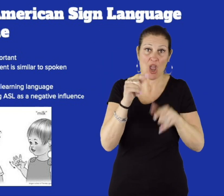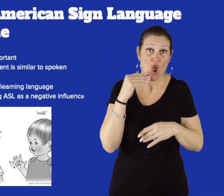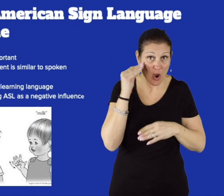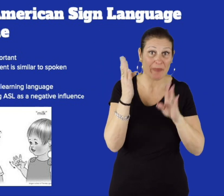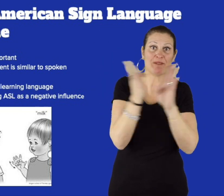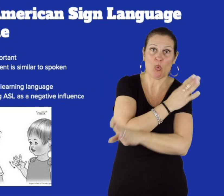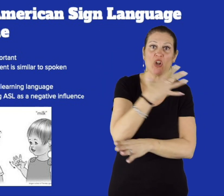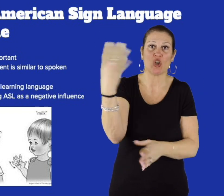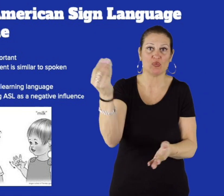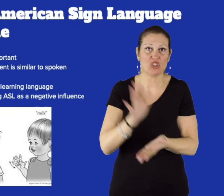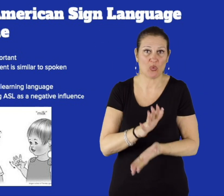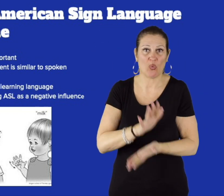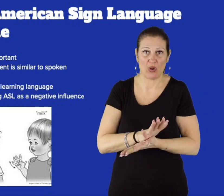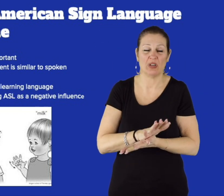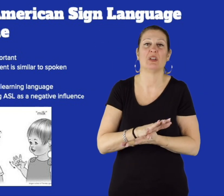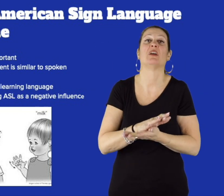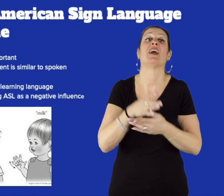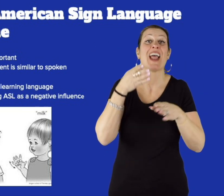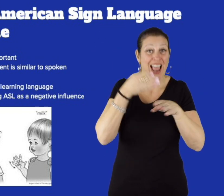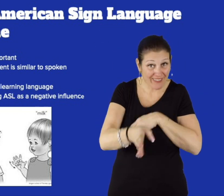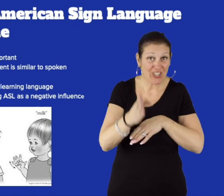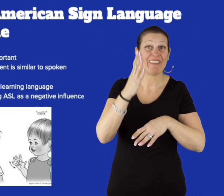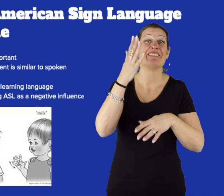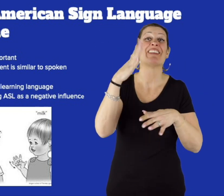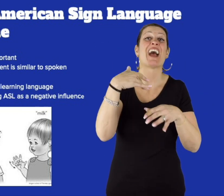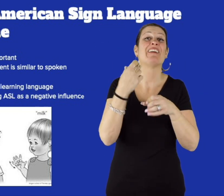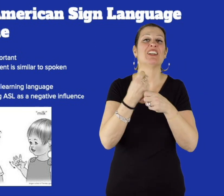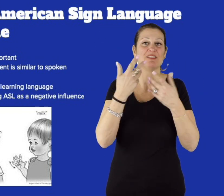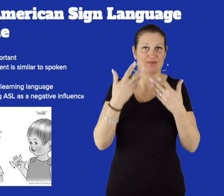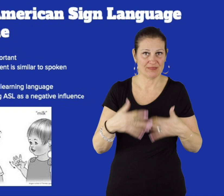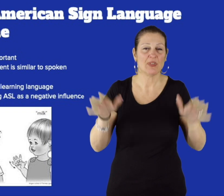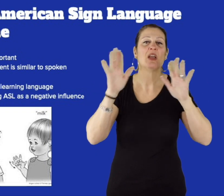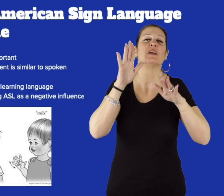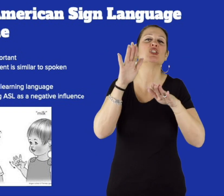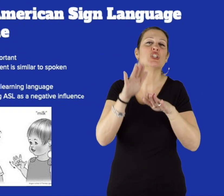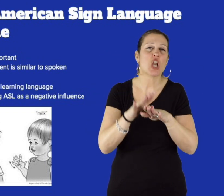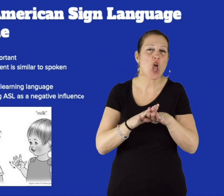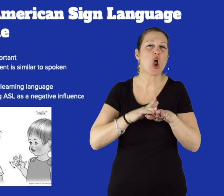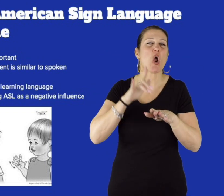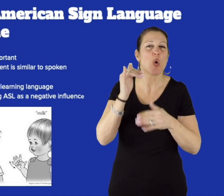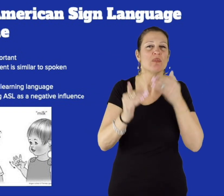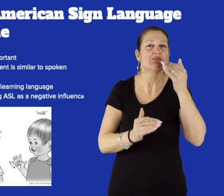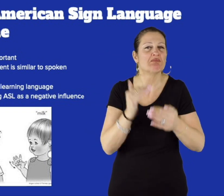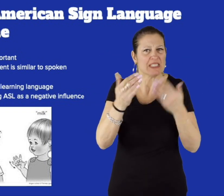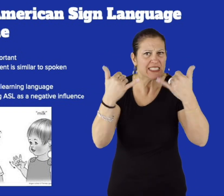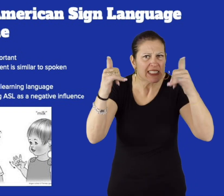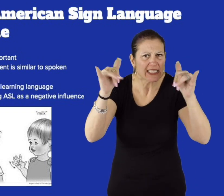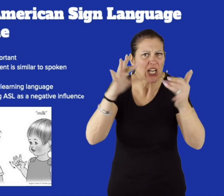them a foundation from which to build when they enter school. After the age of 5, children are